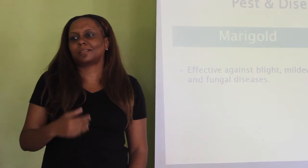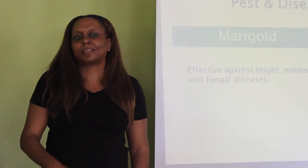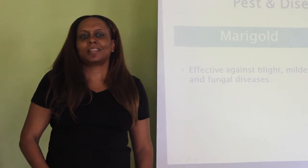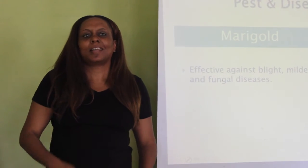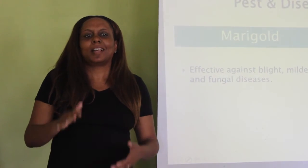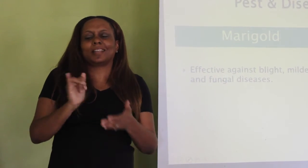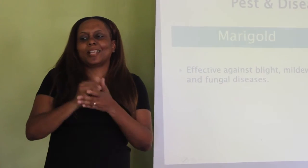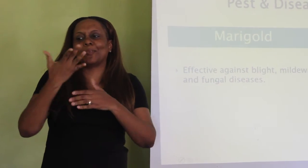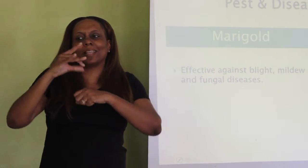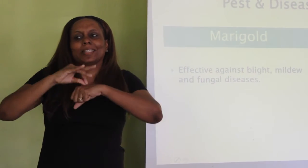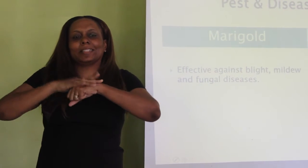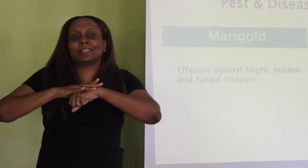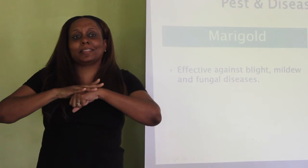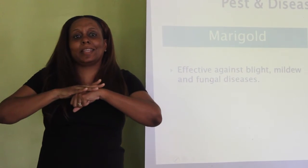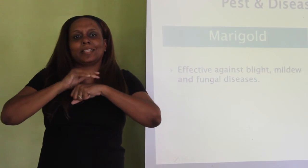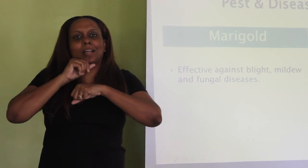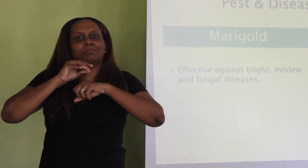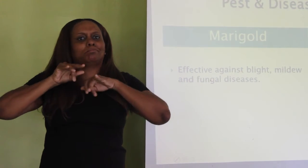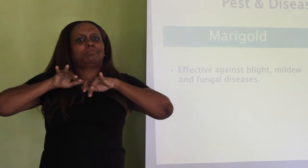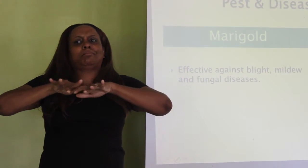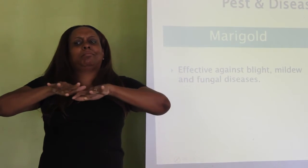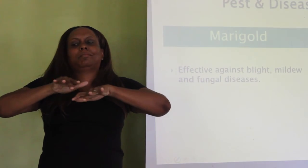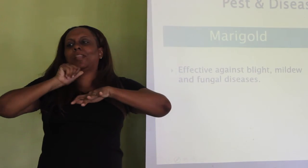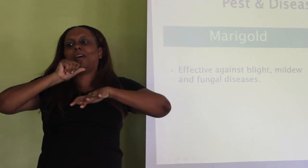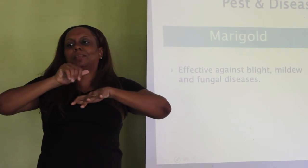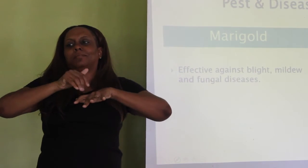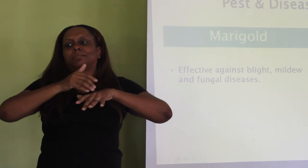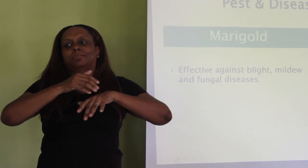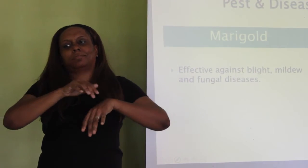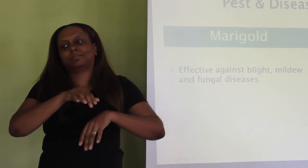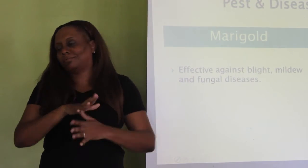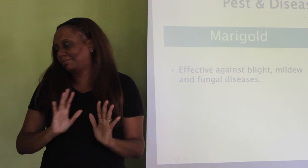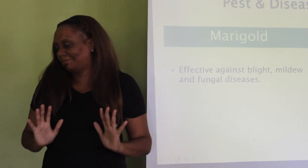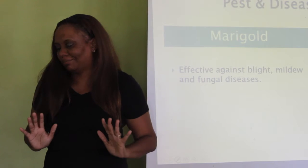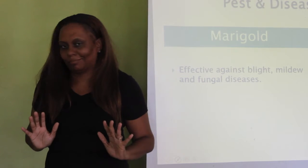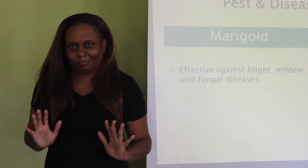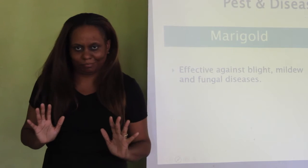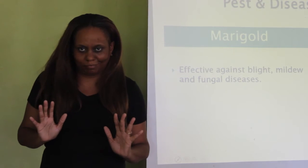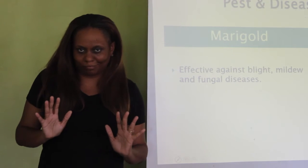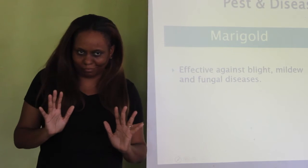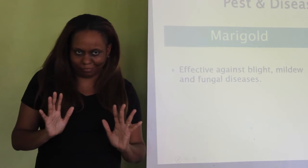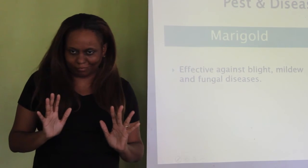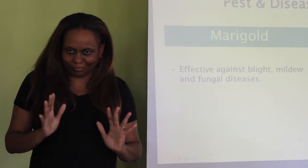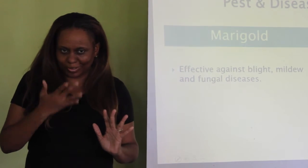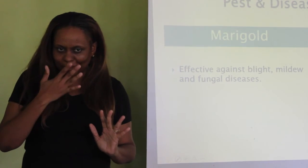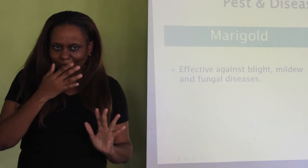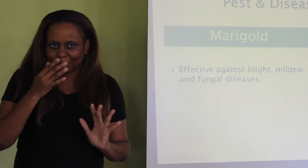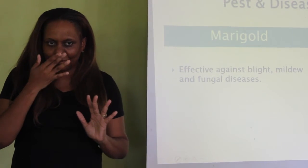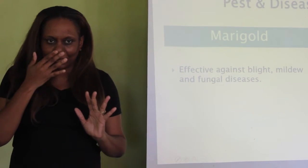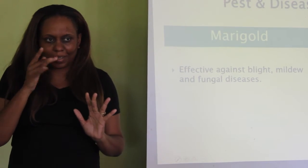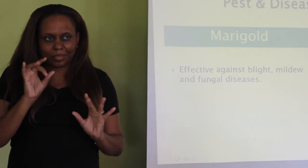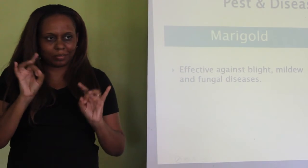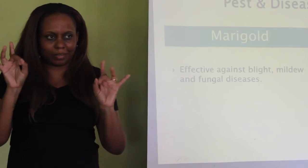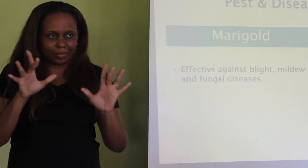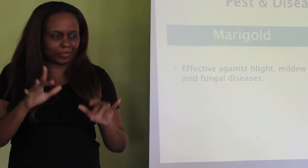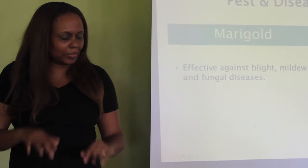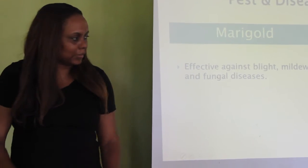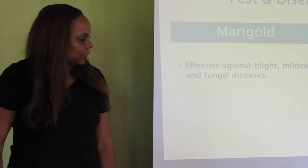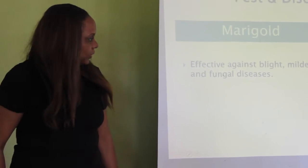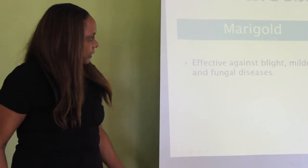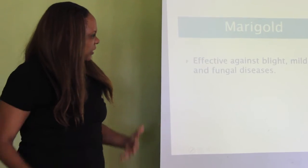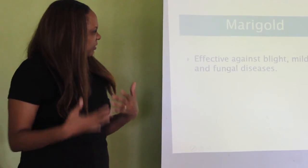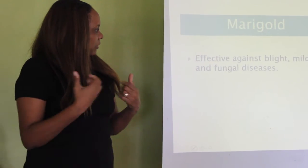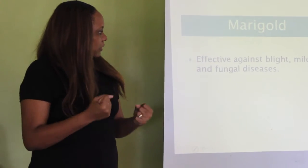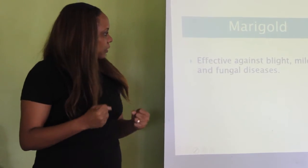as well yeah that's very much incessant as well right but it also controls fungus as well